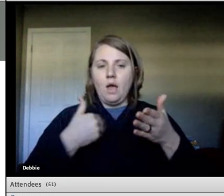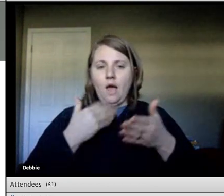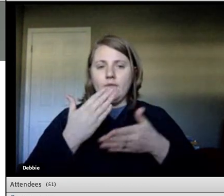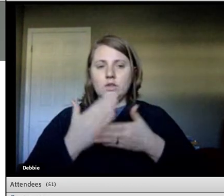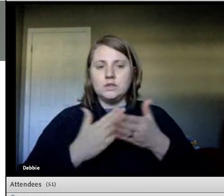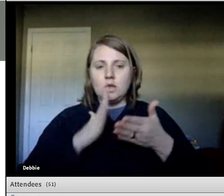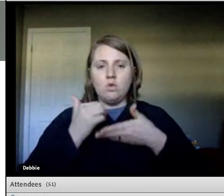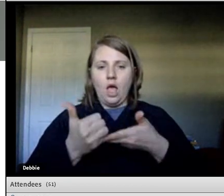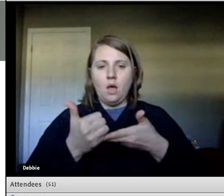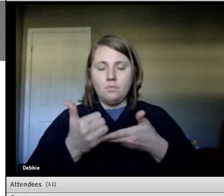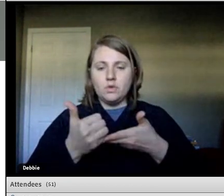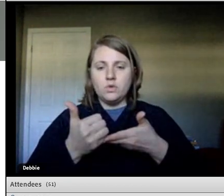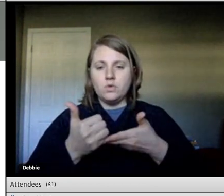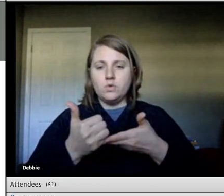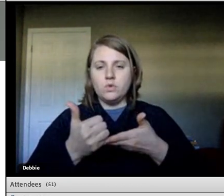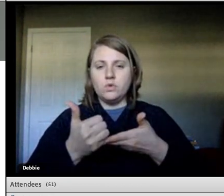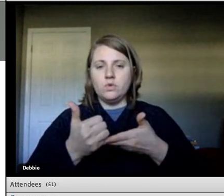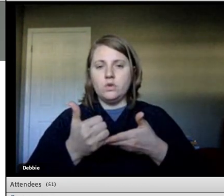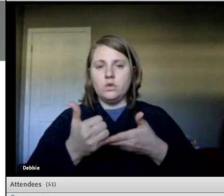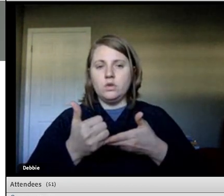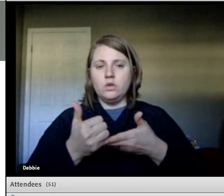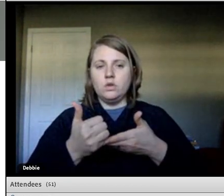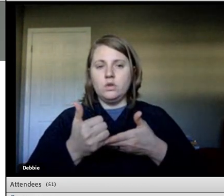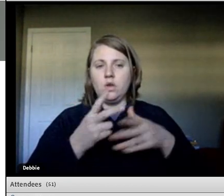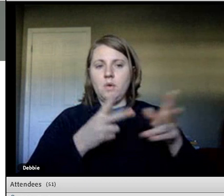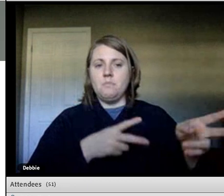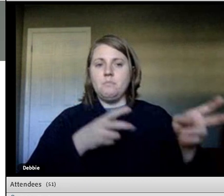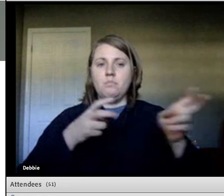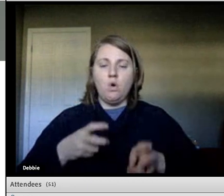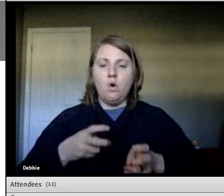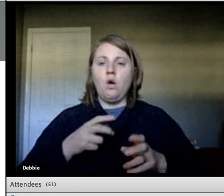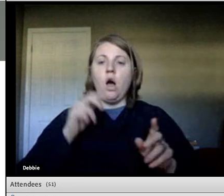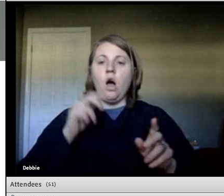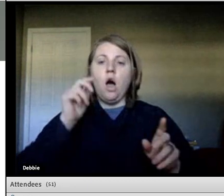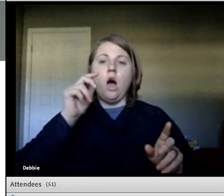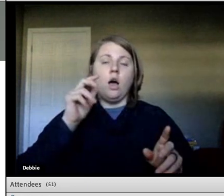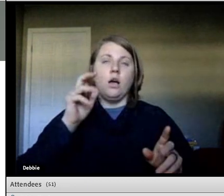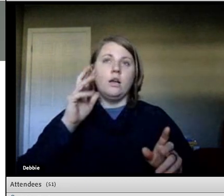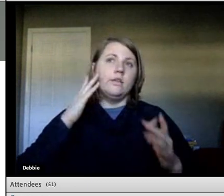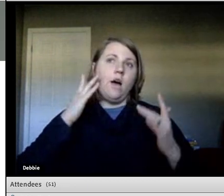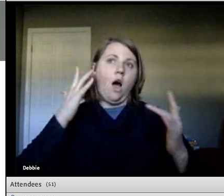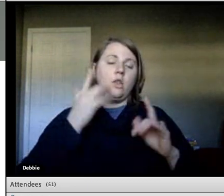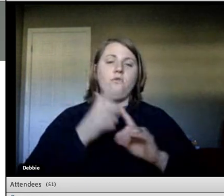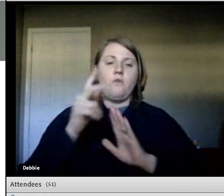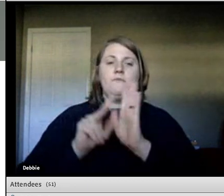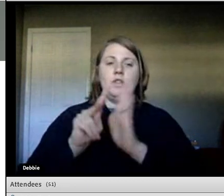so for example, this webinar, if I just wanted my voice so I could take out all my uhs that I seem to have today,